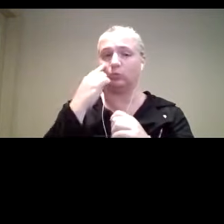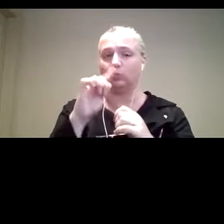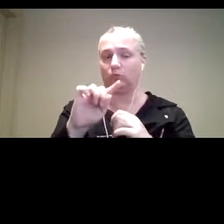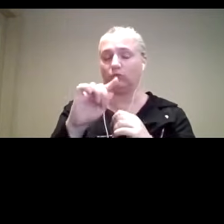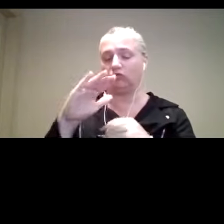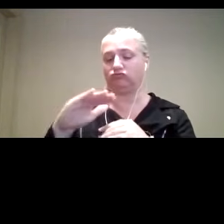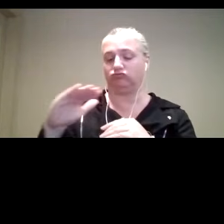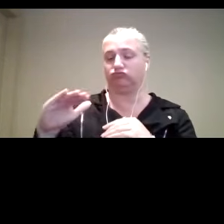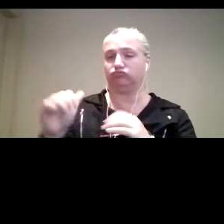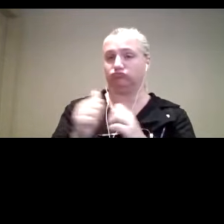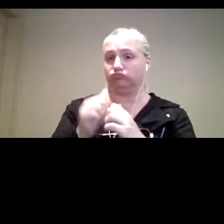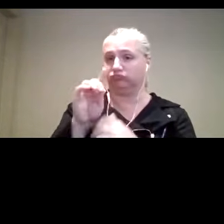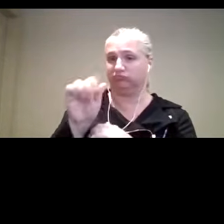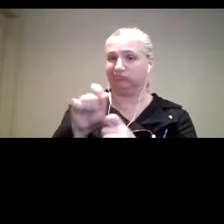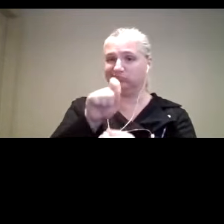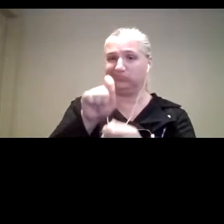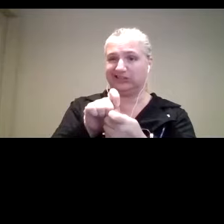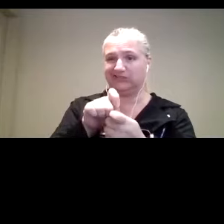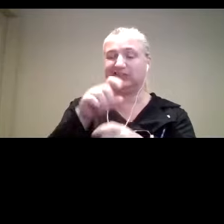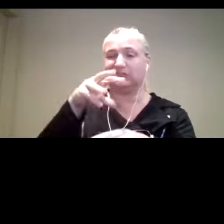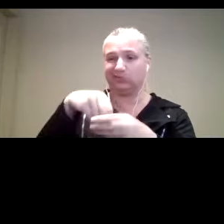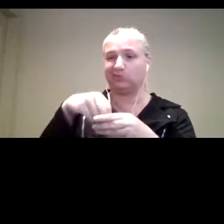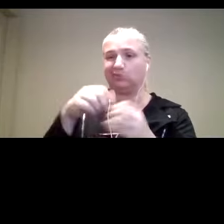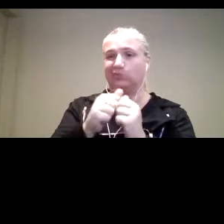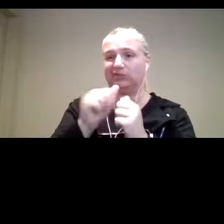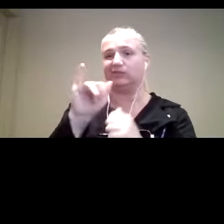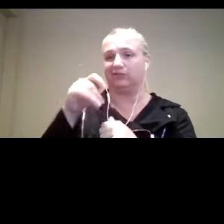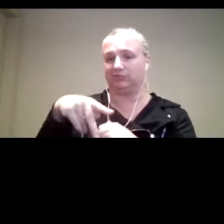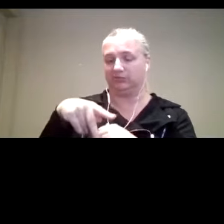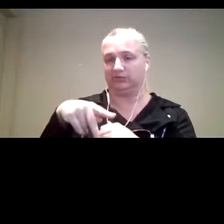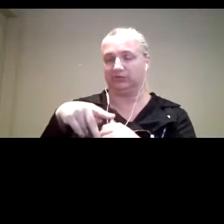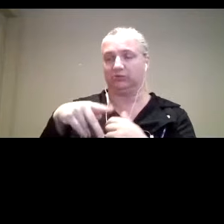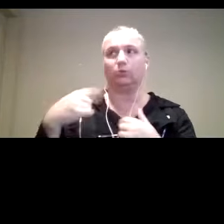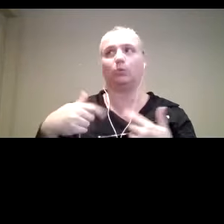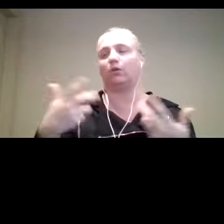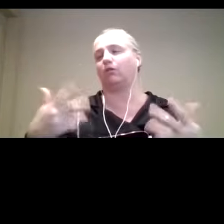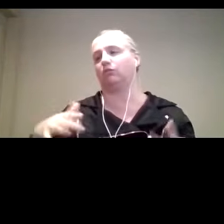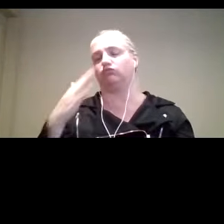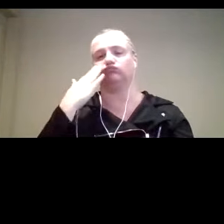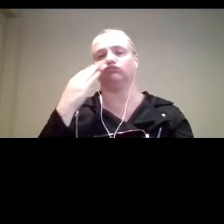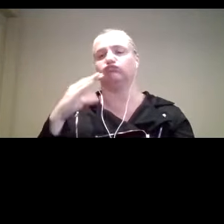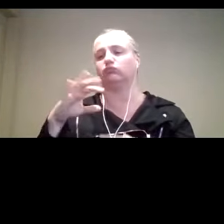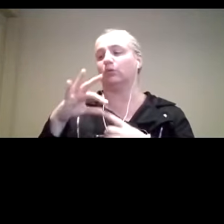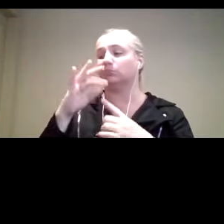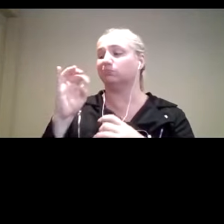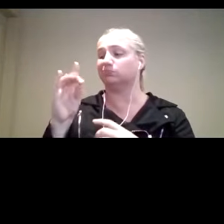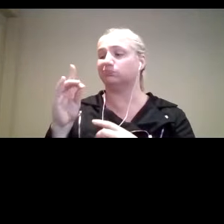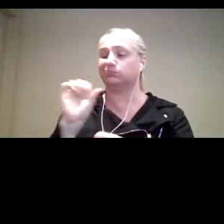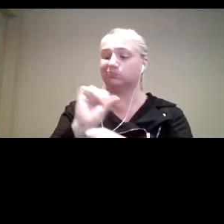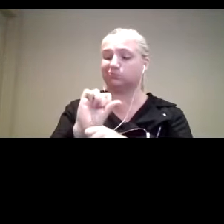that they're actually specified in the IEP. And we all know that if we've been working in special education. That things that the child needs,